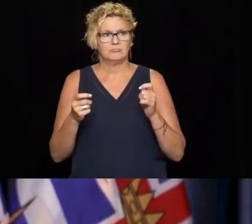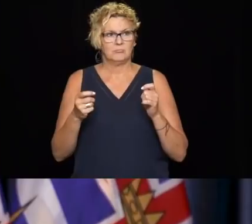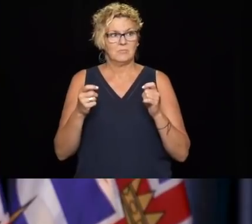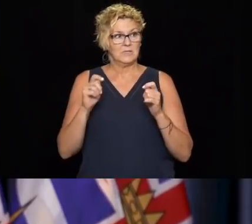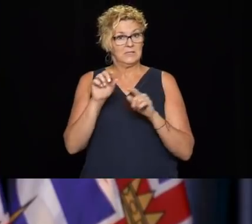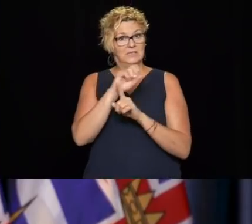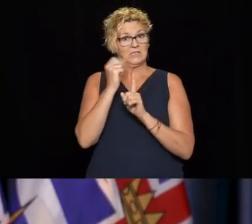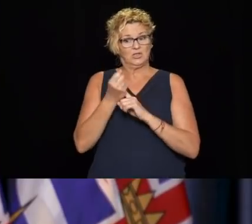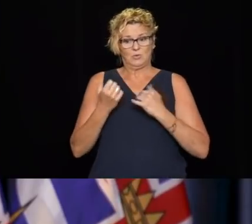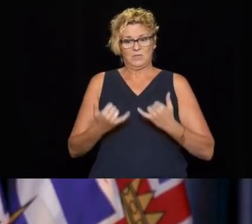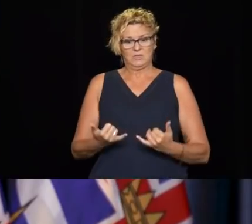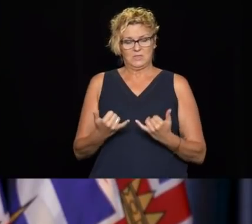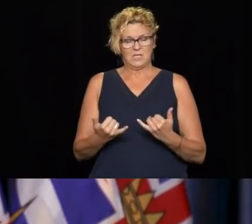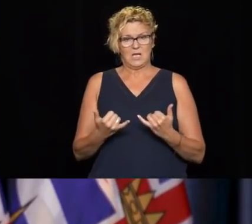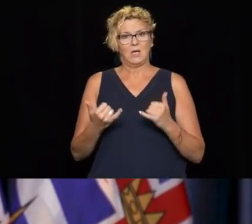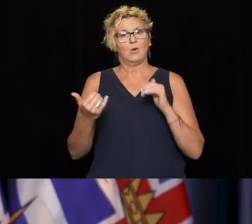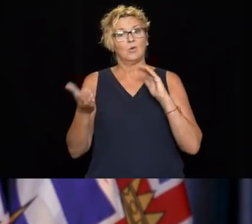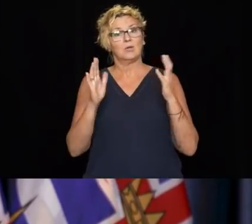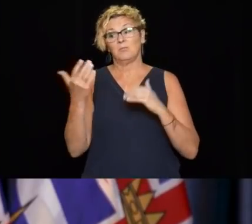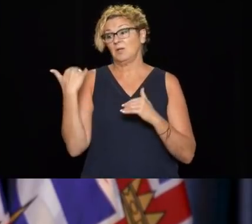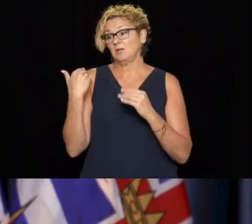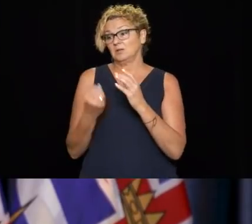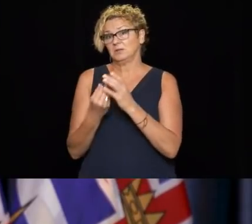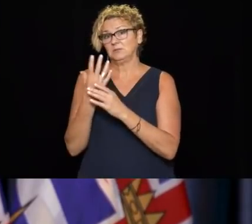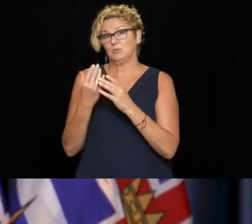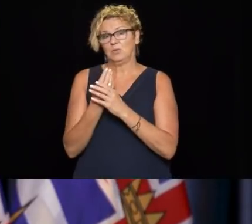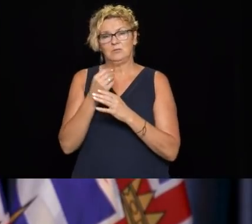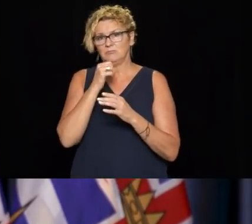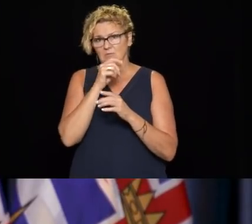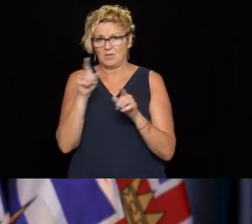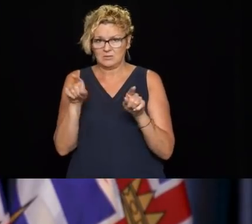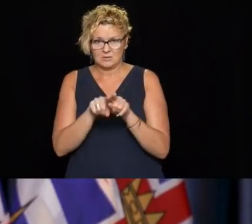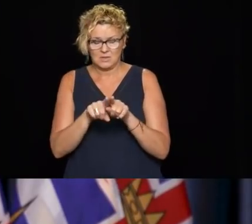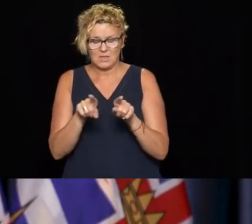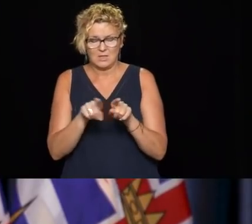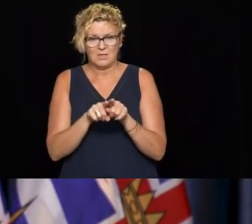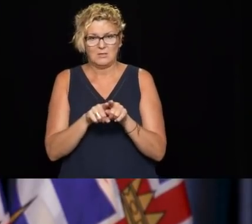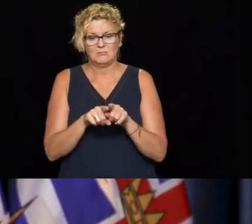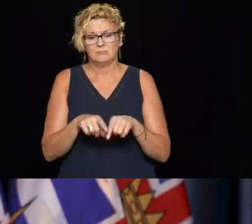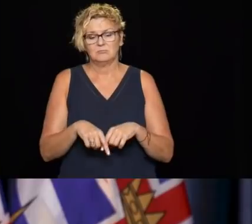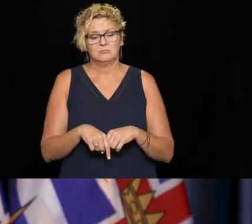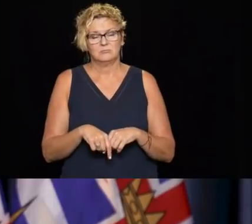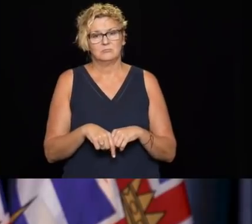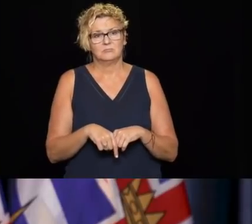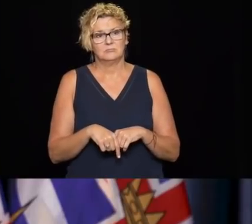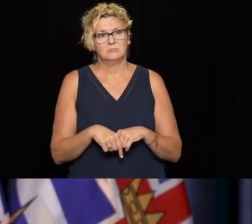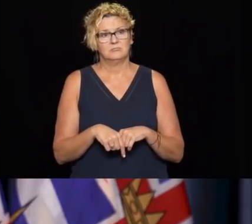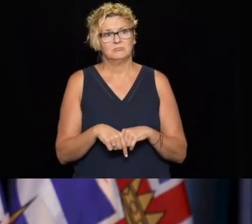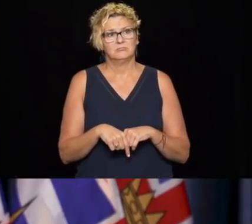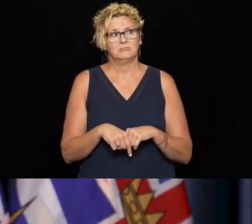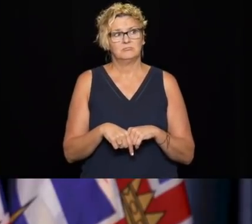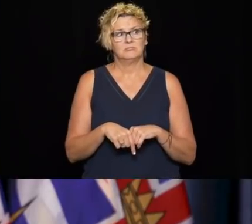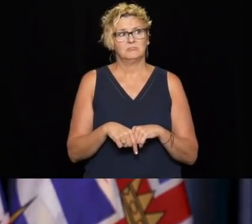we are always making adjustments as you saw, Dr. Henry do yesterday with respect to the provincial point of orders the situation now